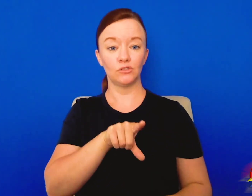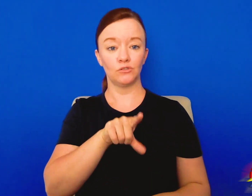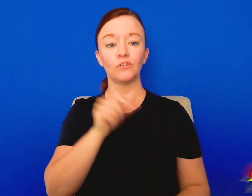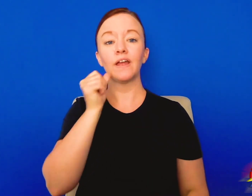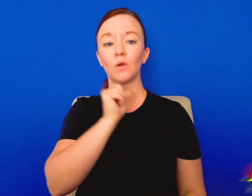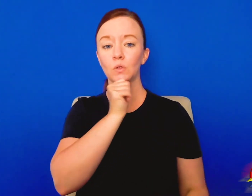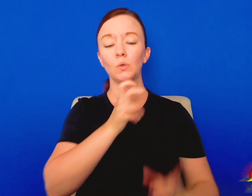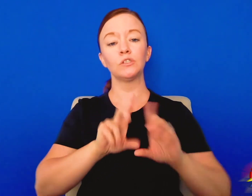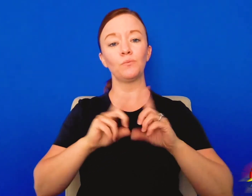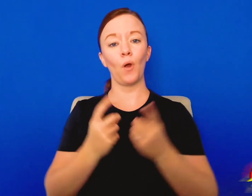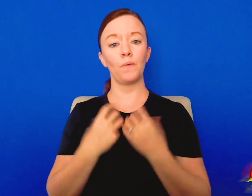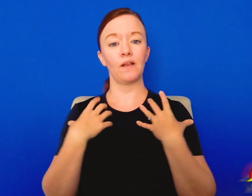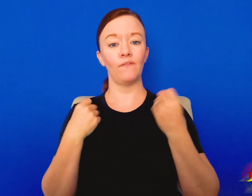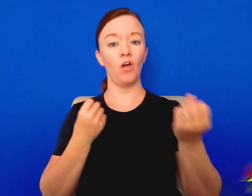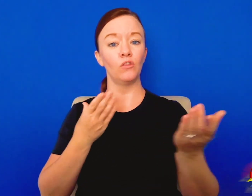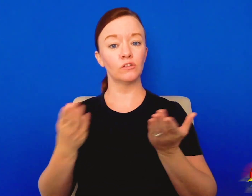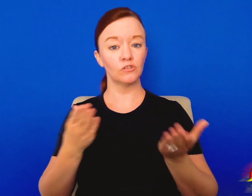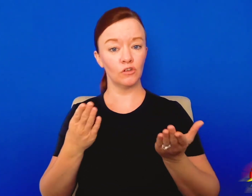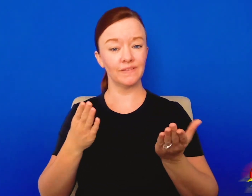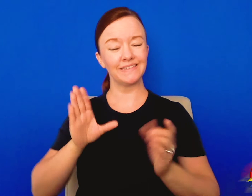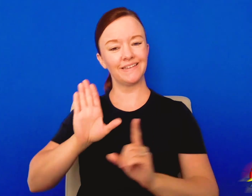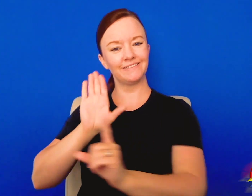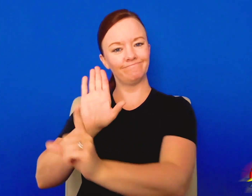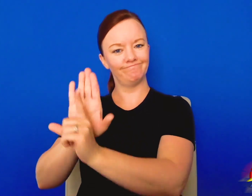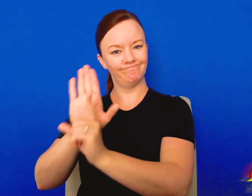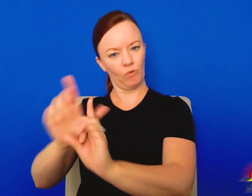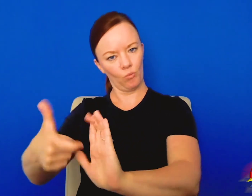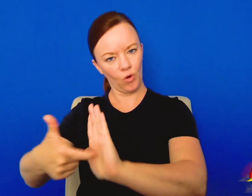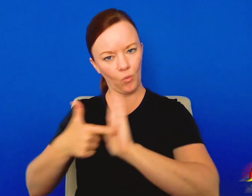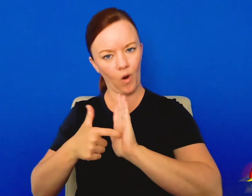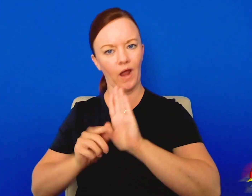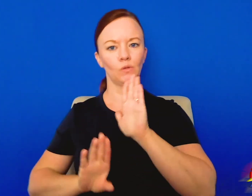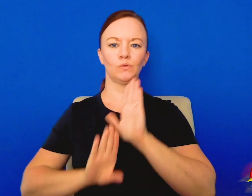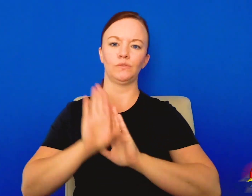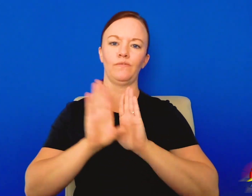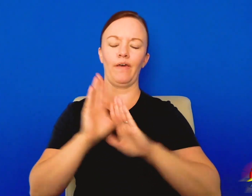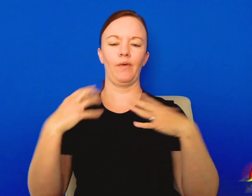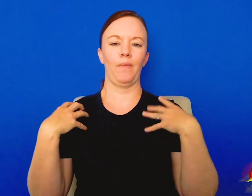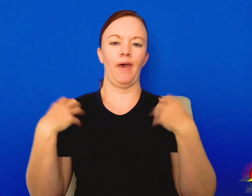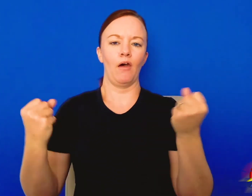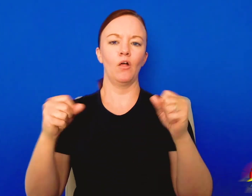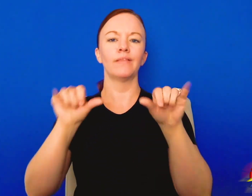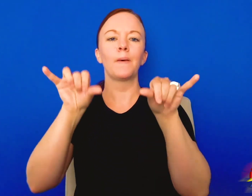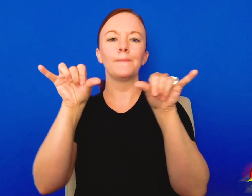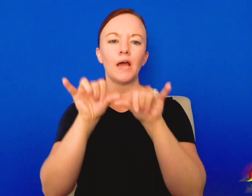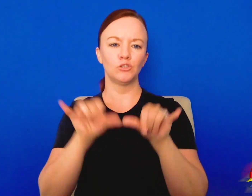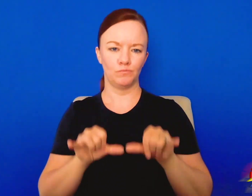ANSWER: THE ARIZONA DEPARTMENT OF HEALTH SERVICES IS REQUIRED TO DEVELOP HEALTH BENCHMARKS